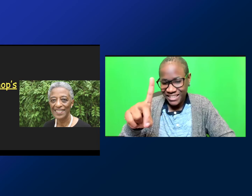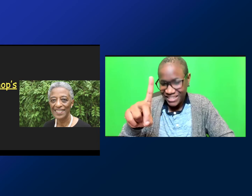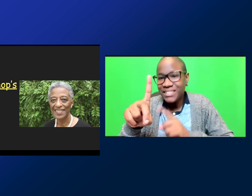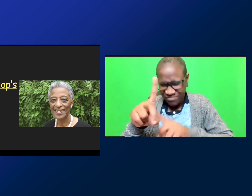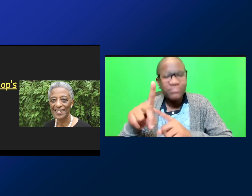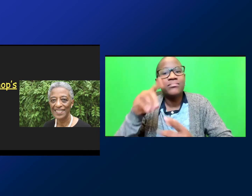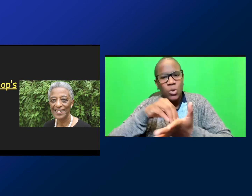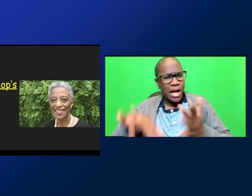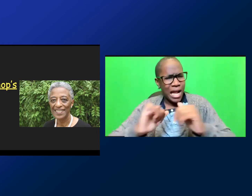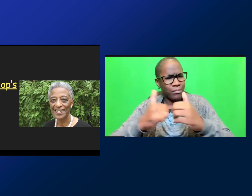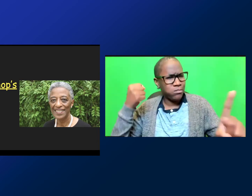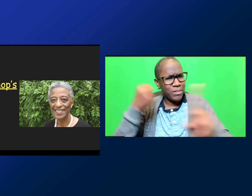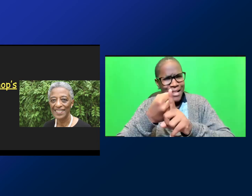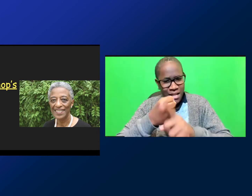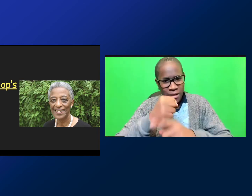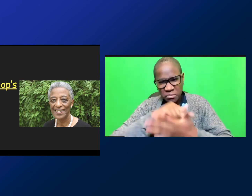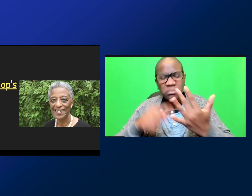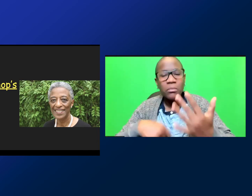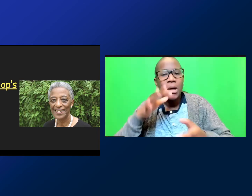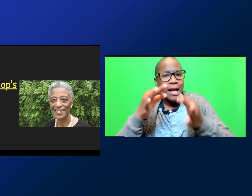or white child and how it's perceived by a marginalized one